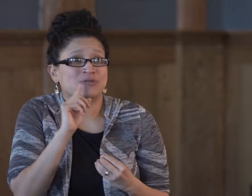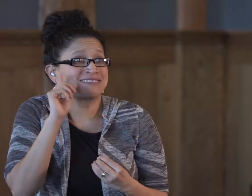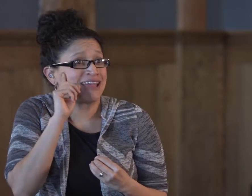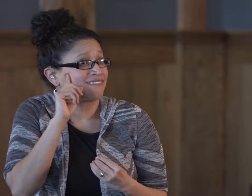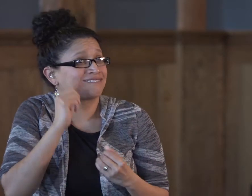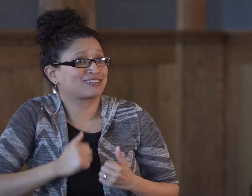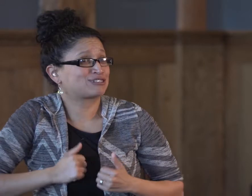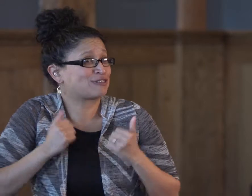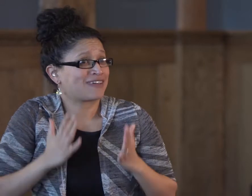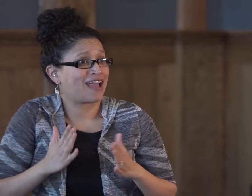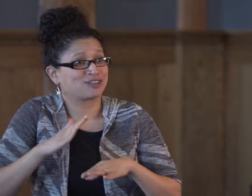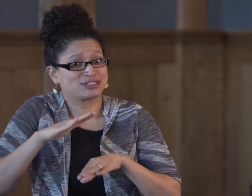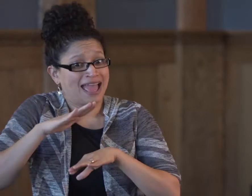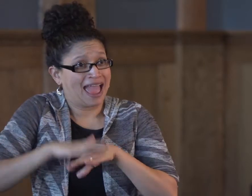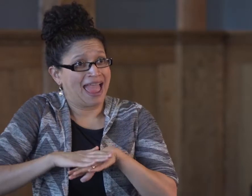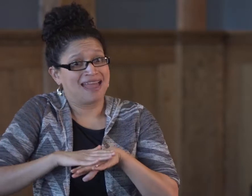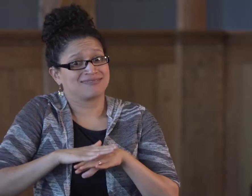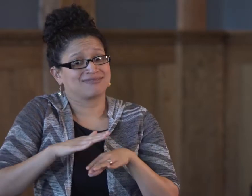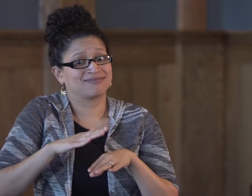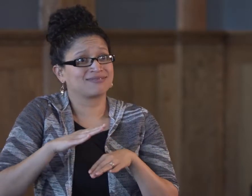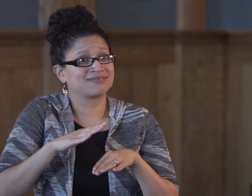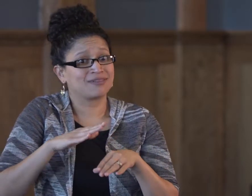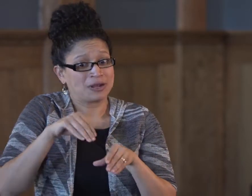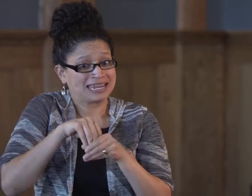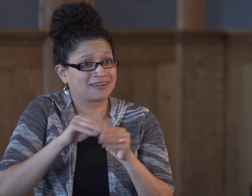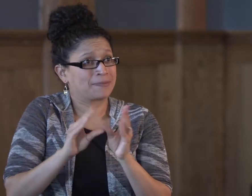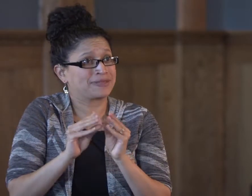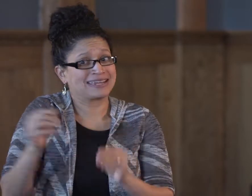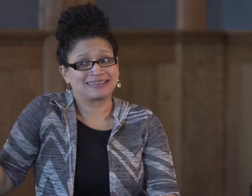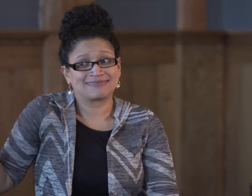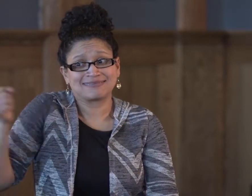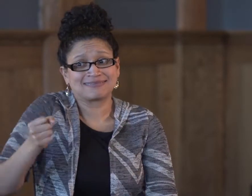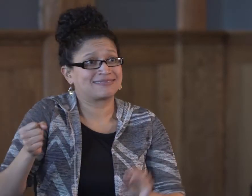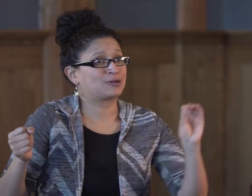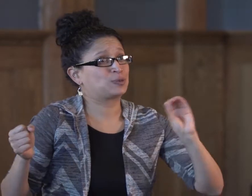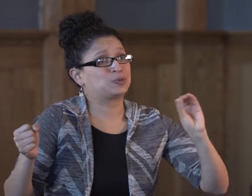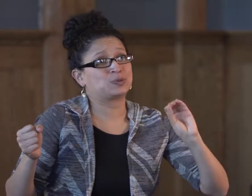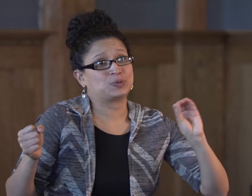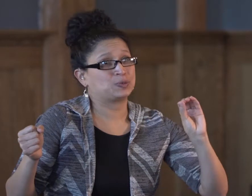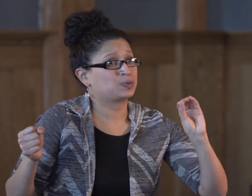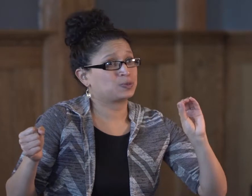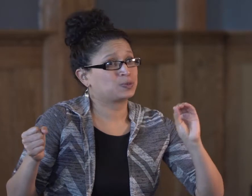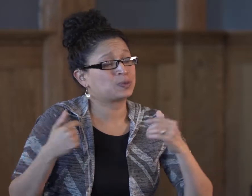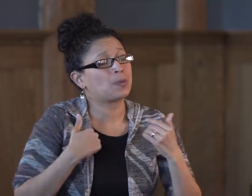Currently, we do not invite Deaf survivors and do not have any Deaf survivors in the